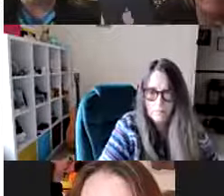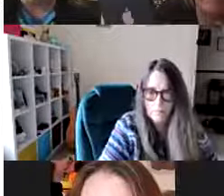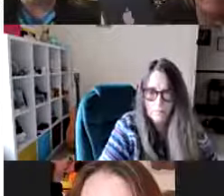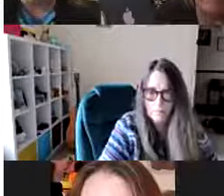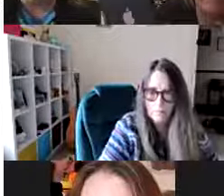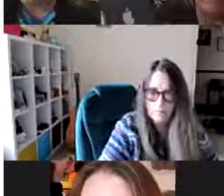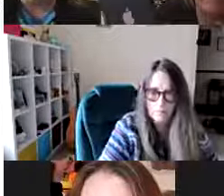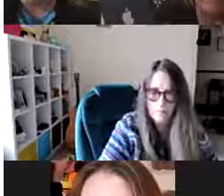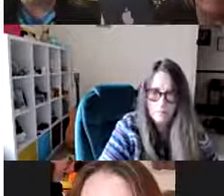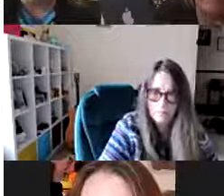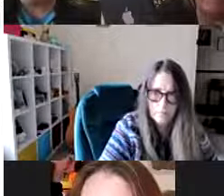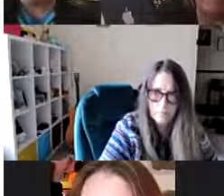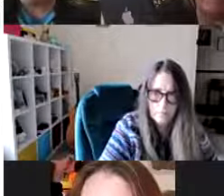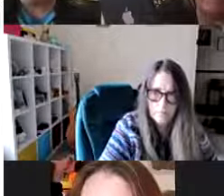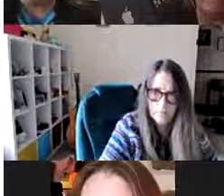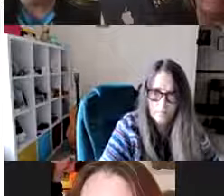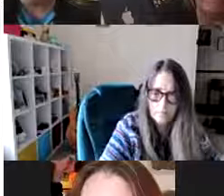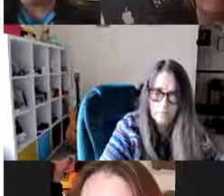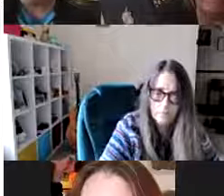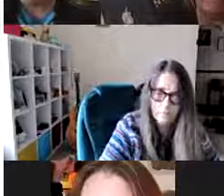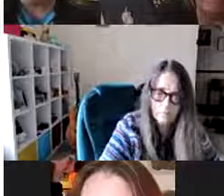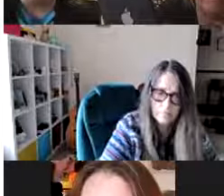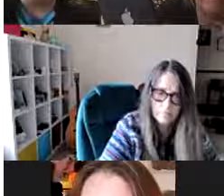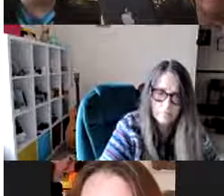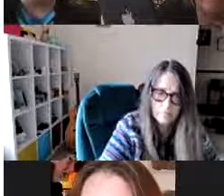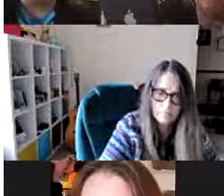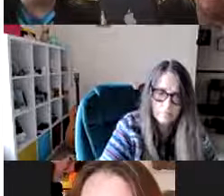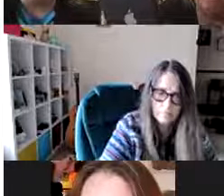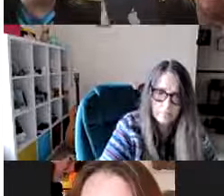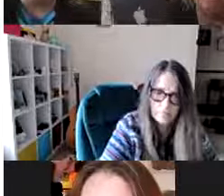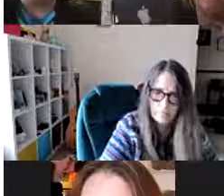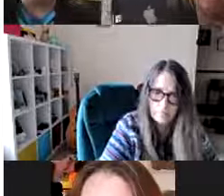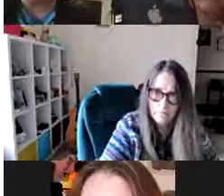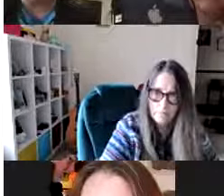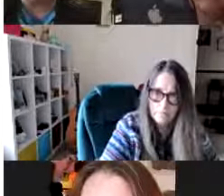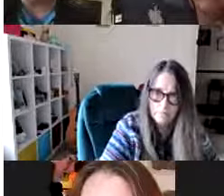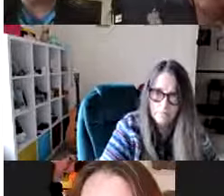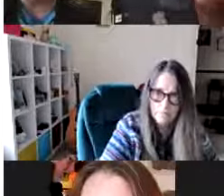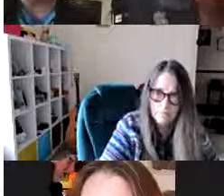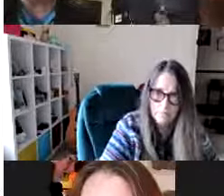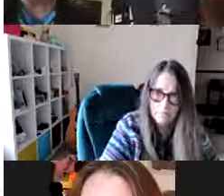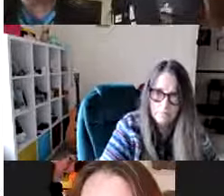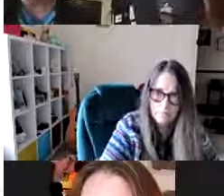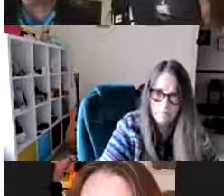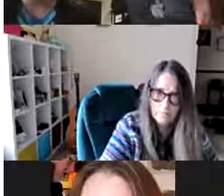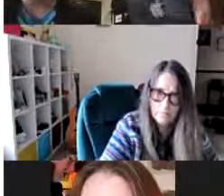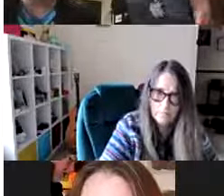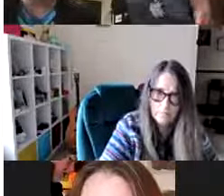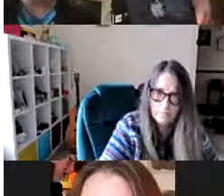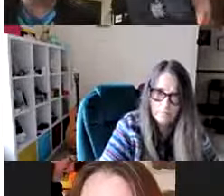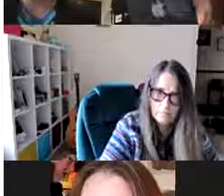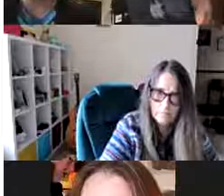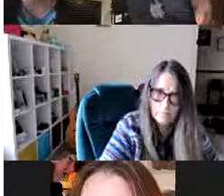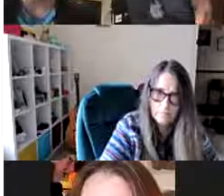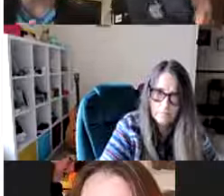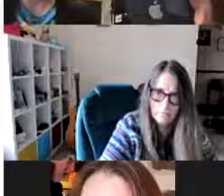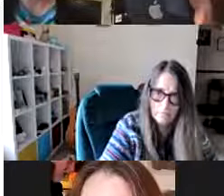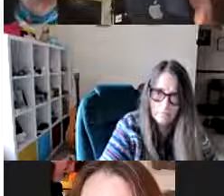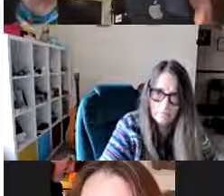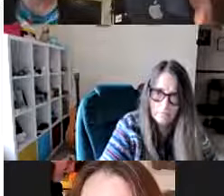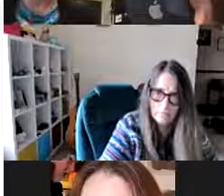a self-definition so to be a wayward artist you self-define as disabled newer divergent or deaf